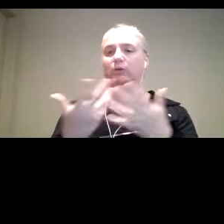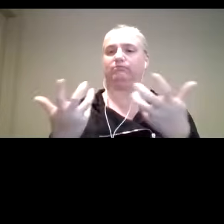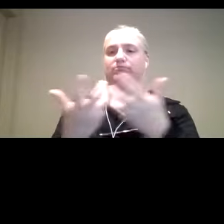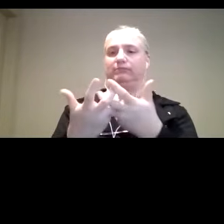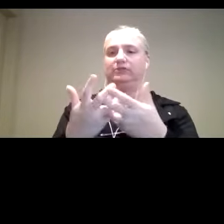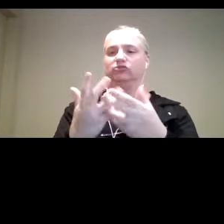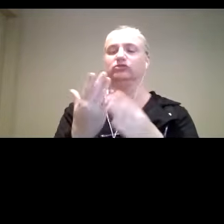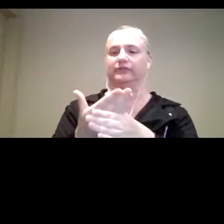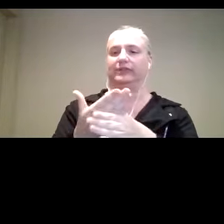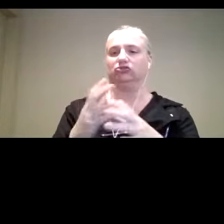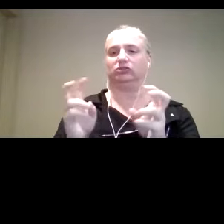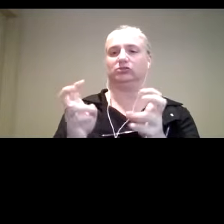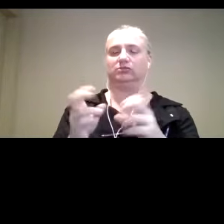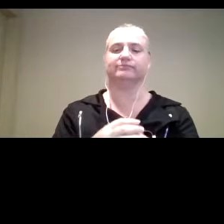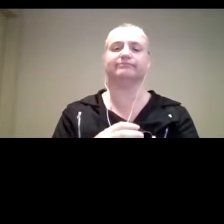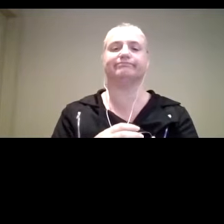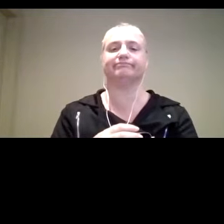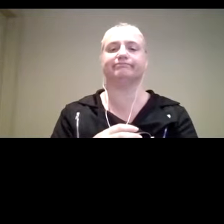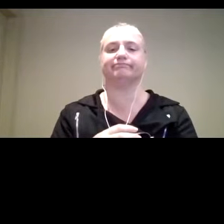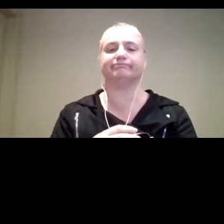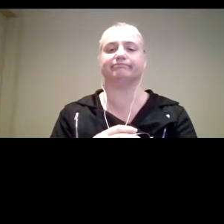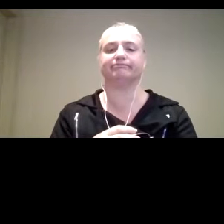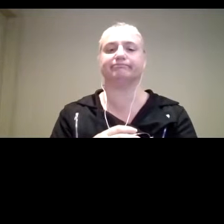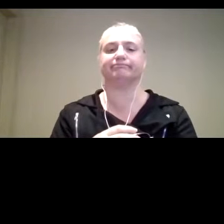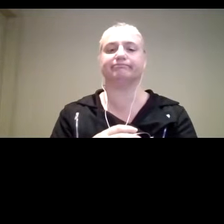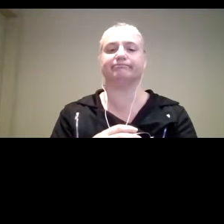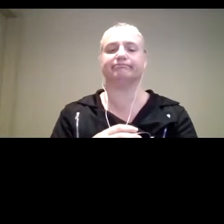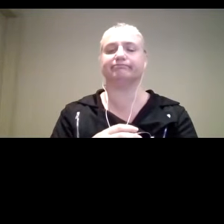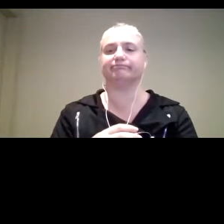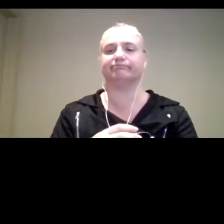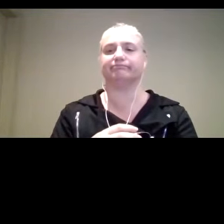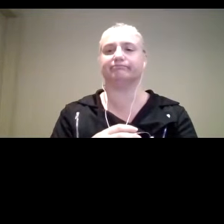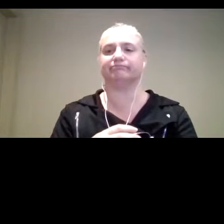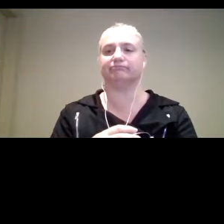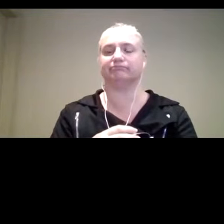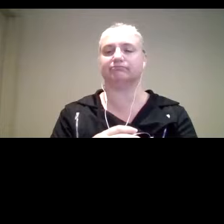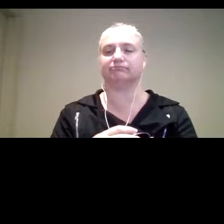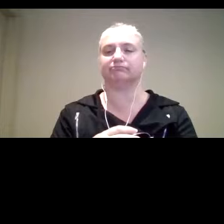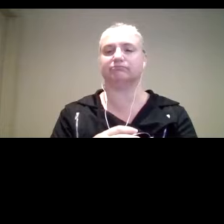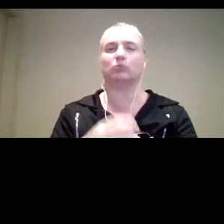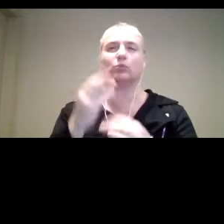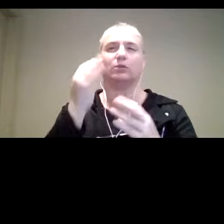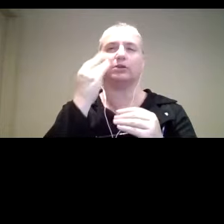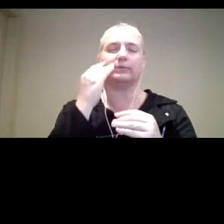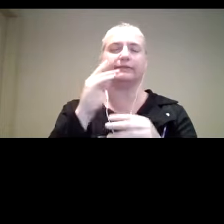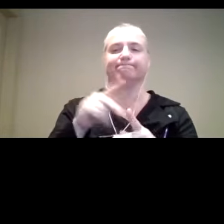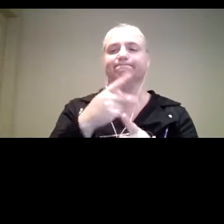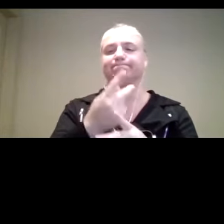And so, when we think about the types of disabilities, the types of instructional needs